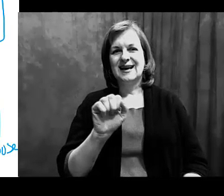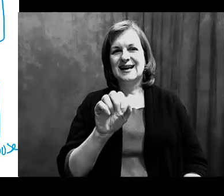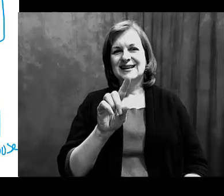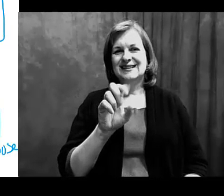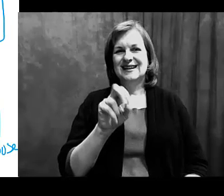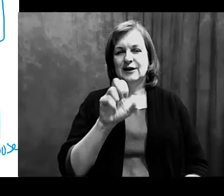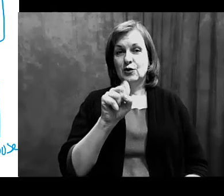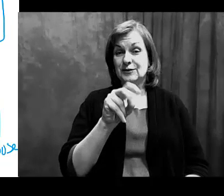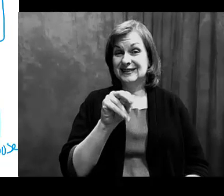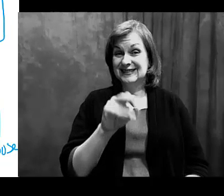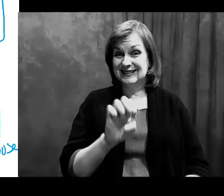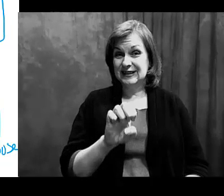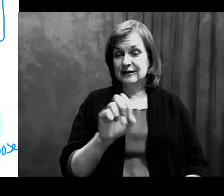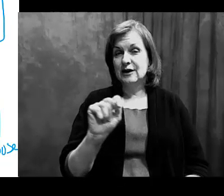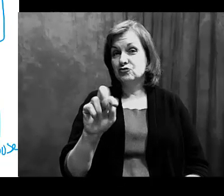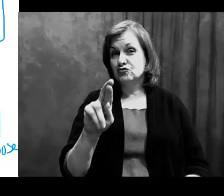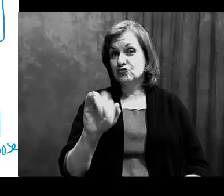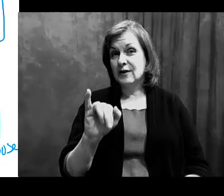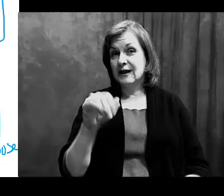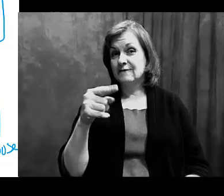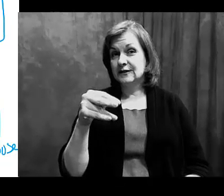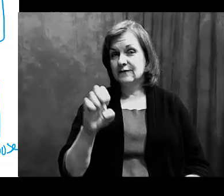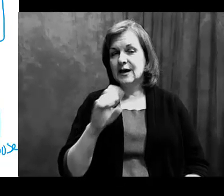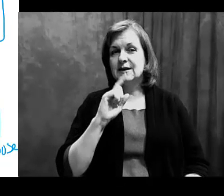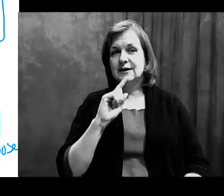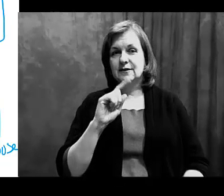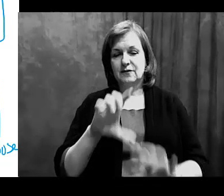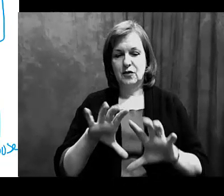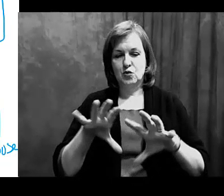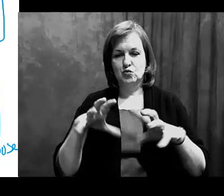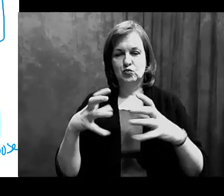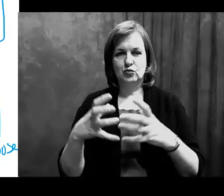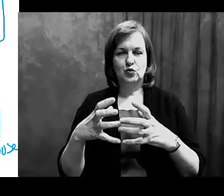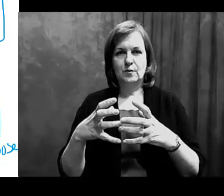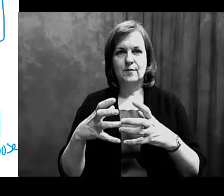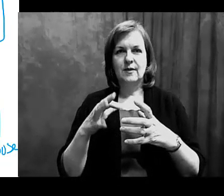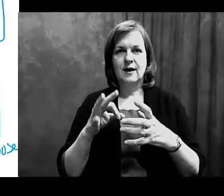so adenosine triphosphate is this group of